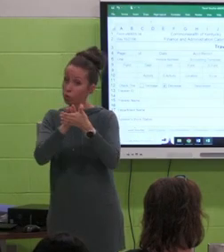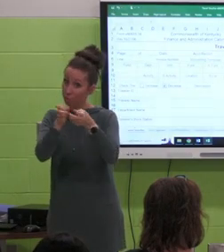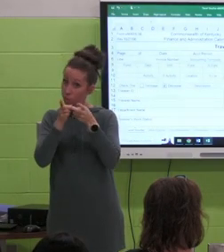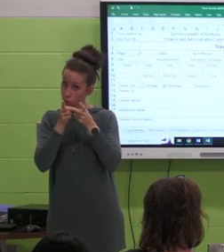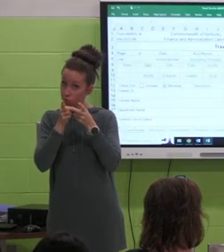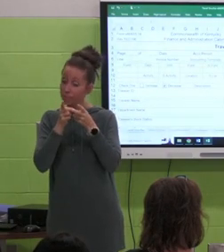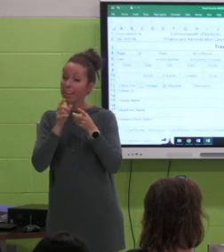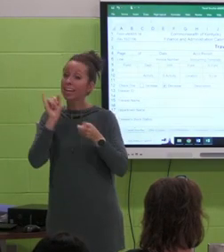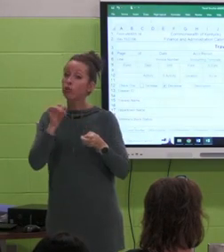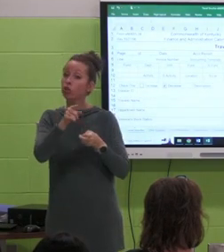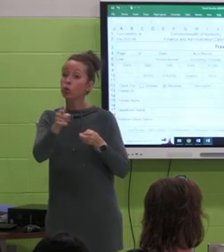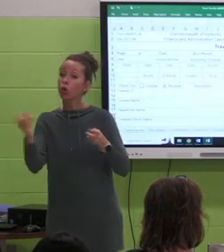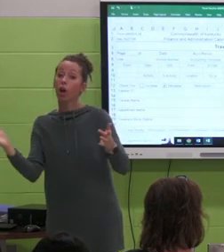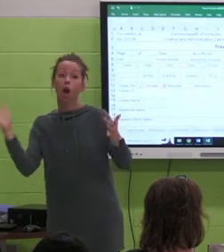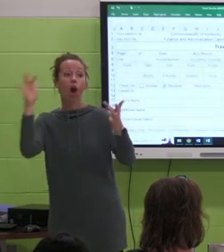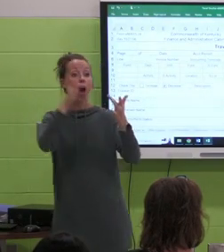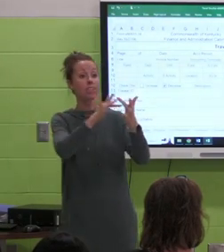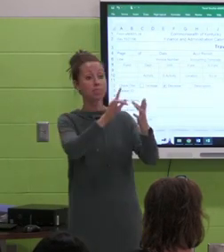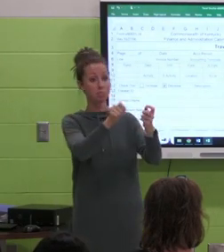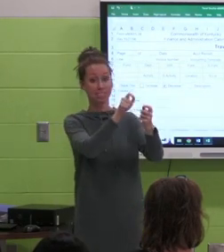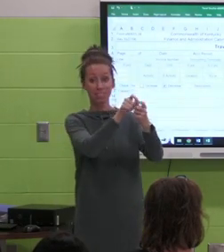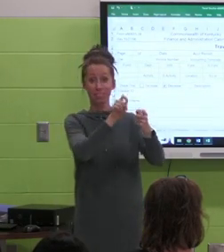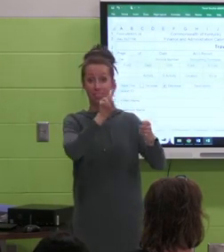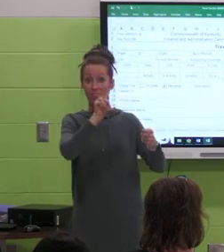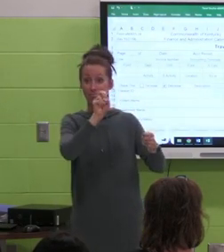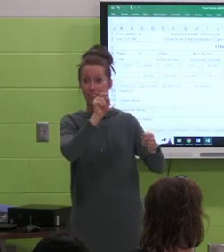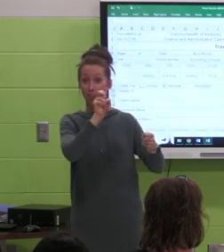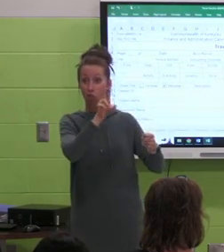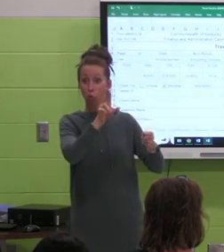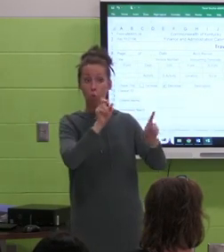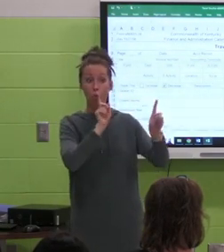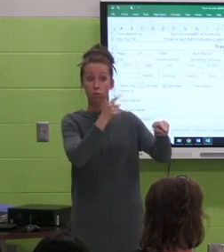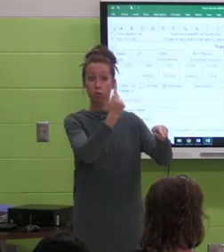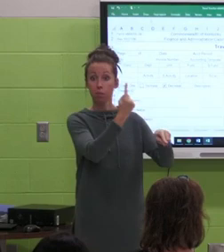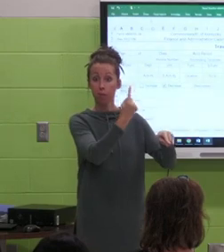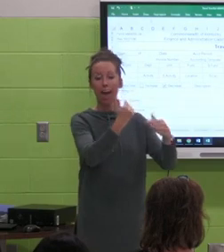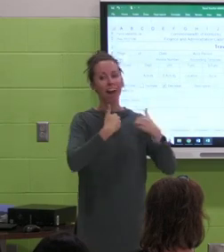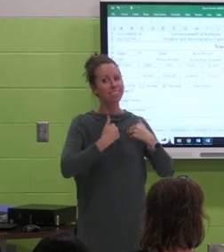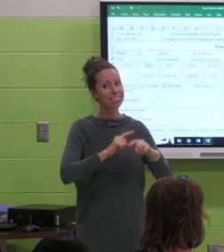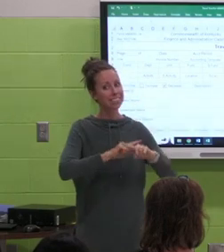to a specific vendor and want to order something there is a different catalog that you will order